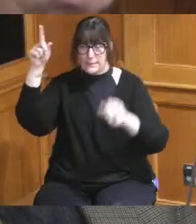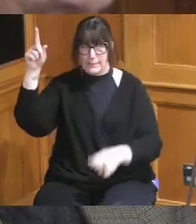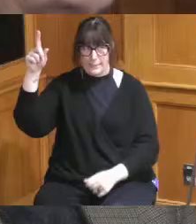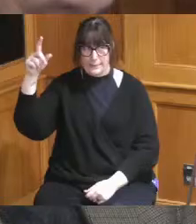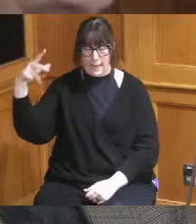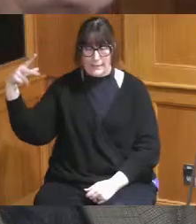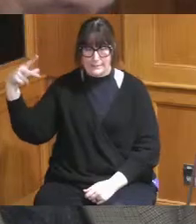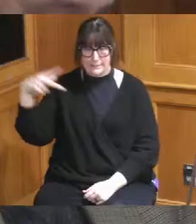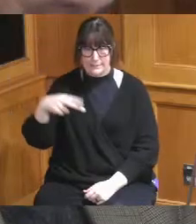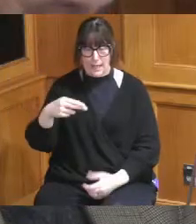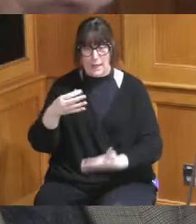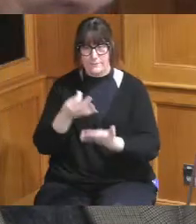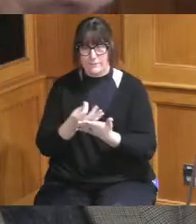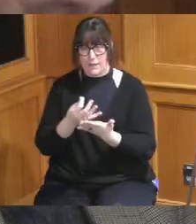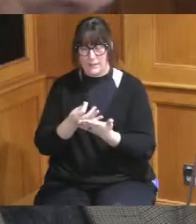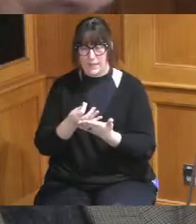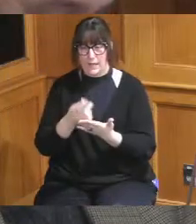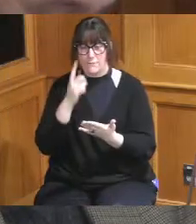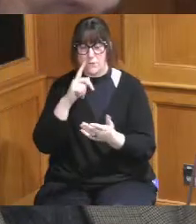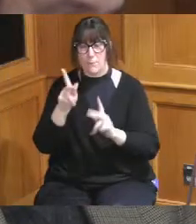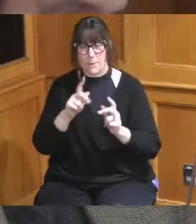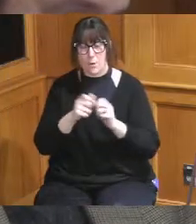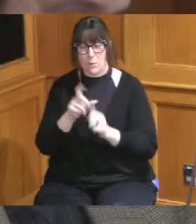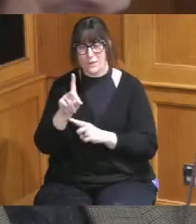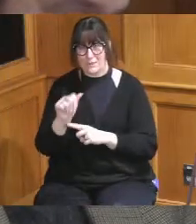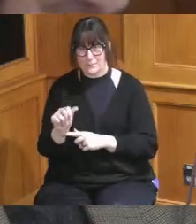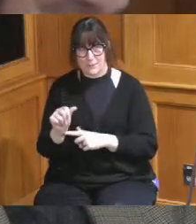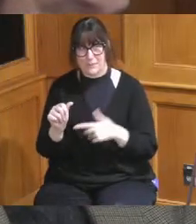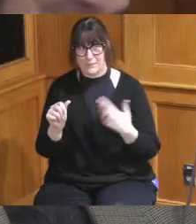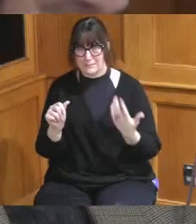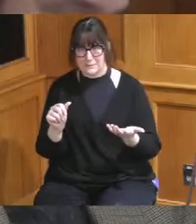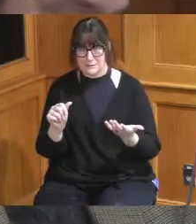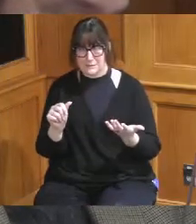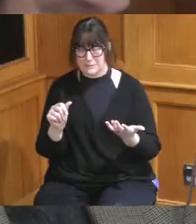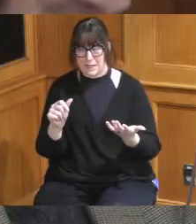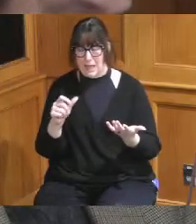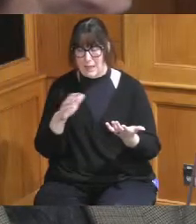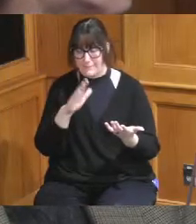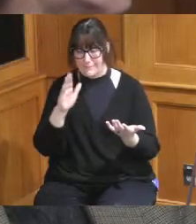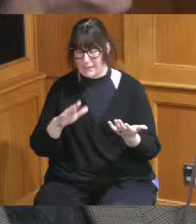funding for people with disabilities I can't I mean I never heard of such a thing that people